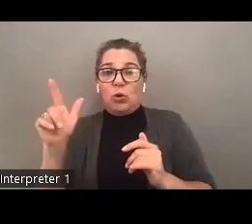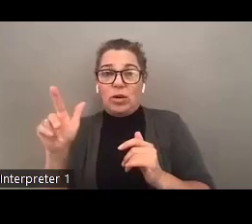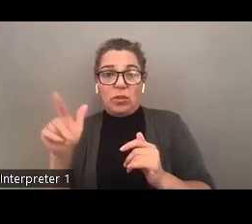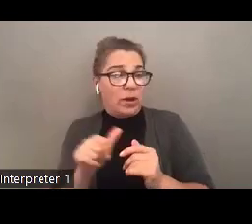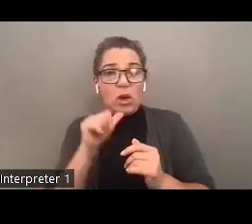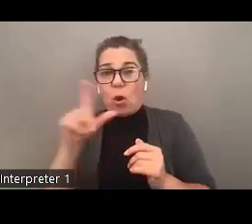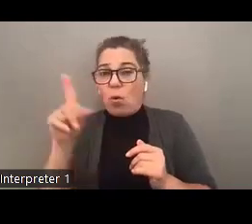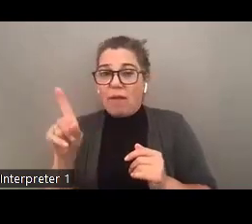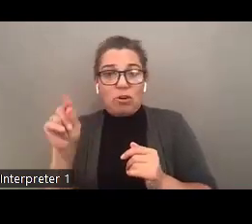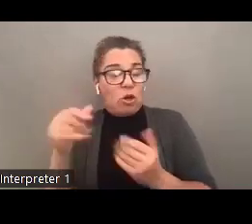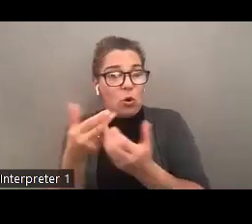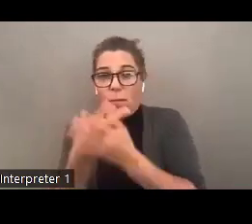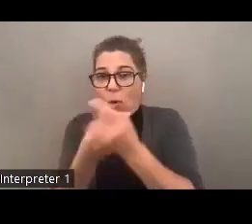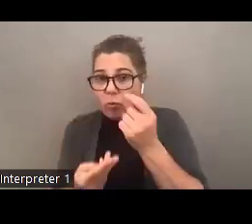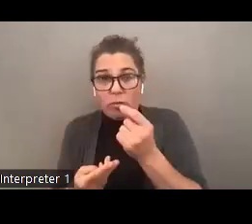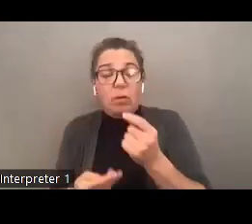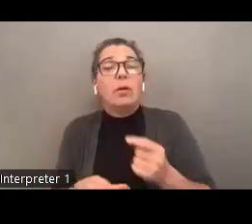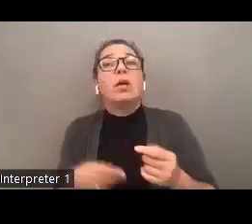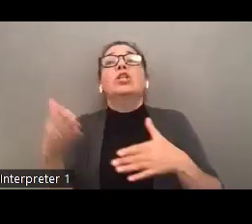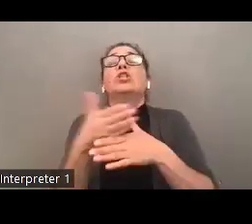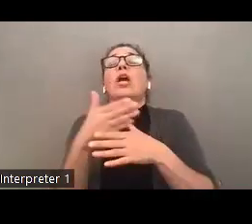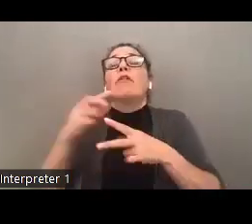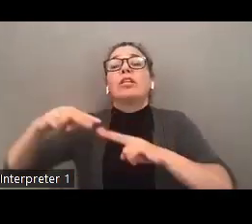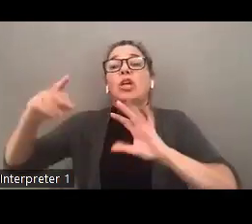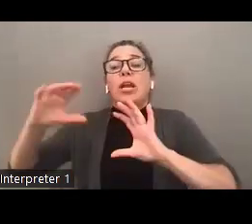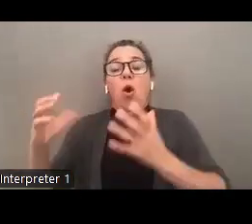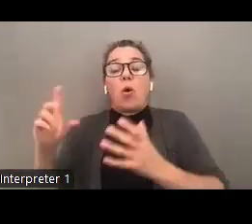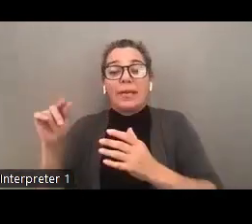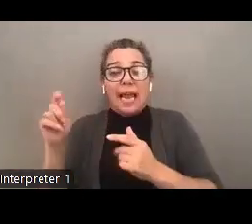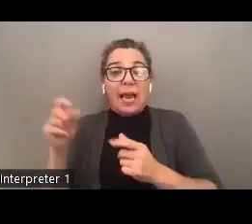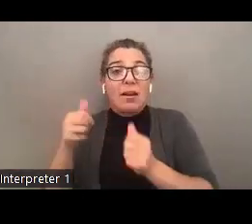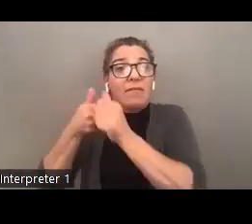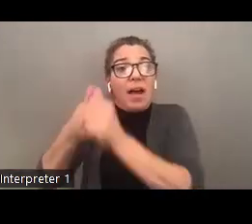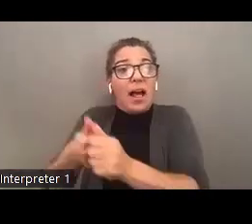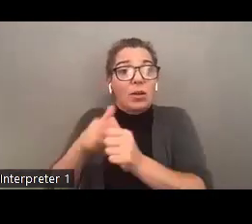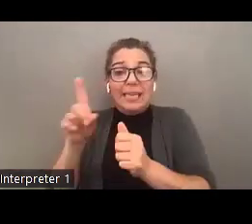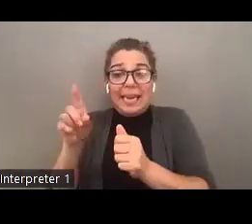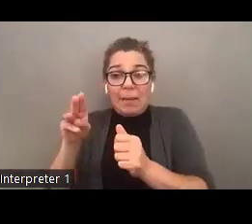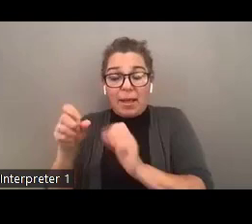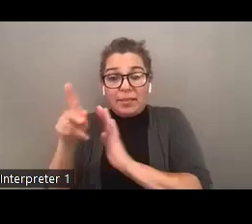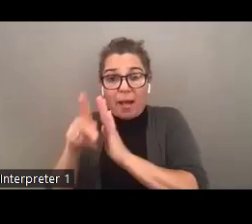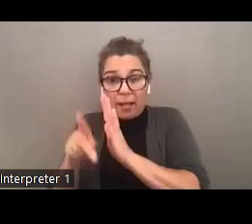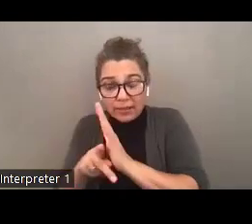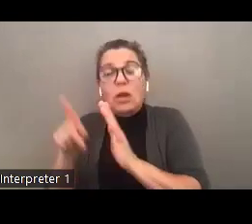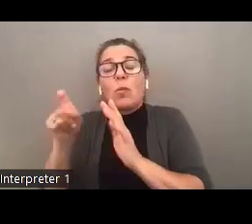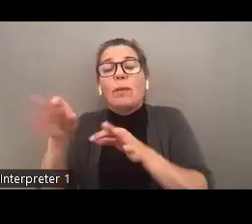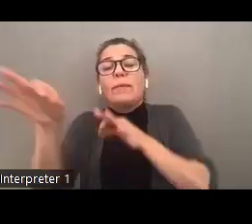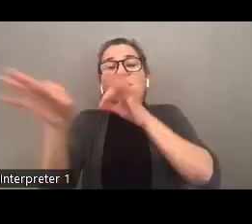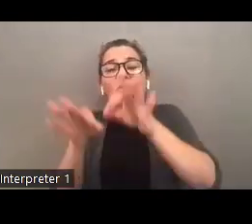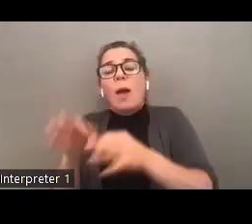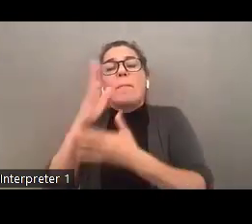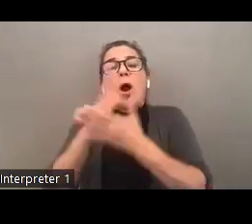Considerations for sharing genomic data subject to the GDS policy will be described as part of the single data management